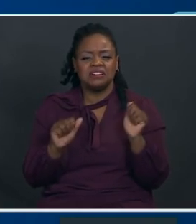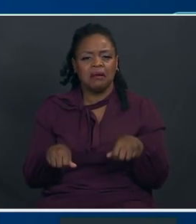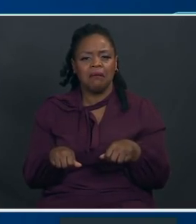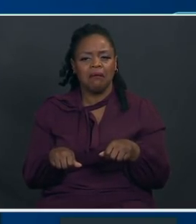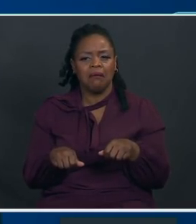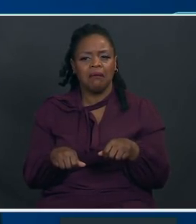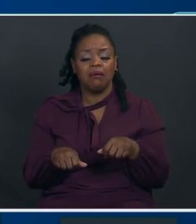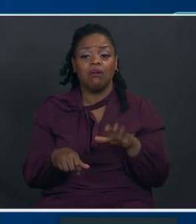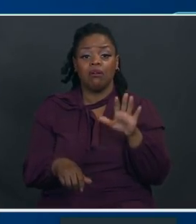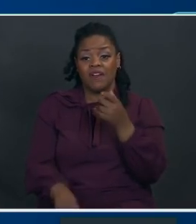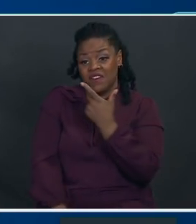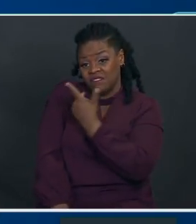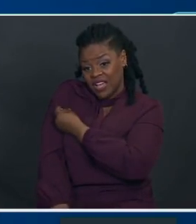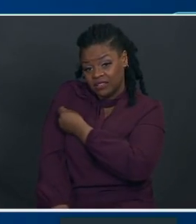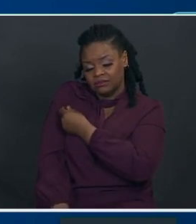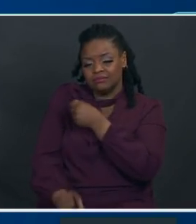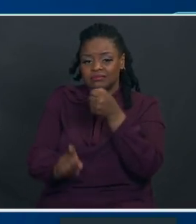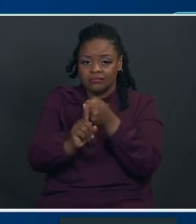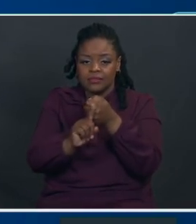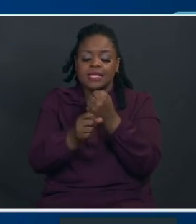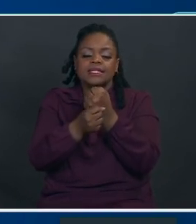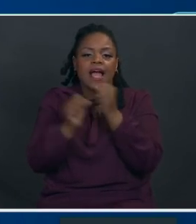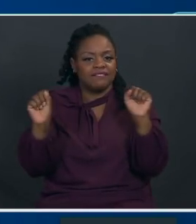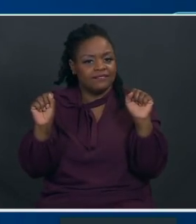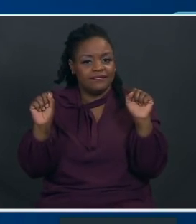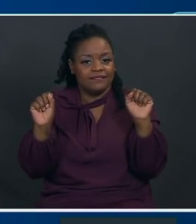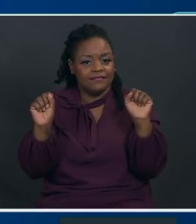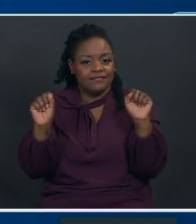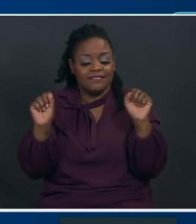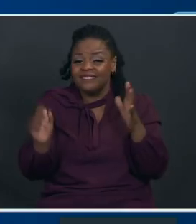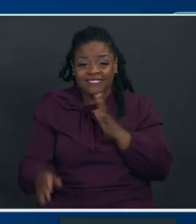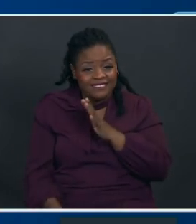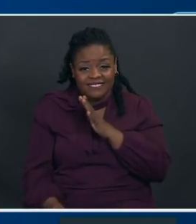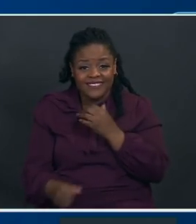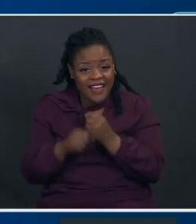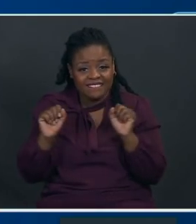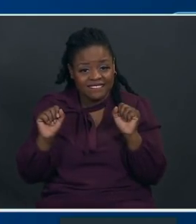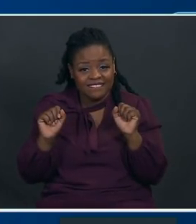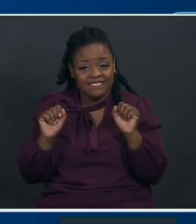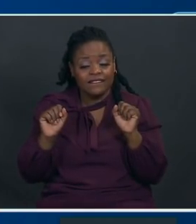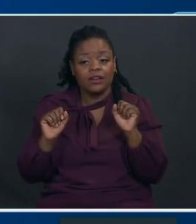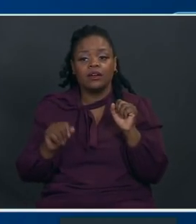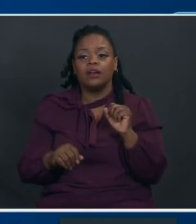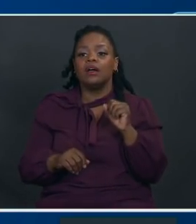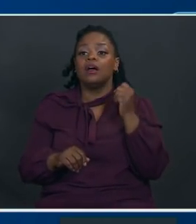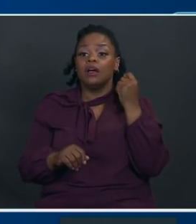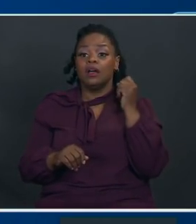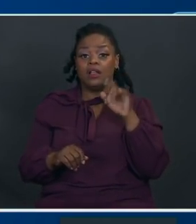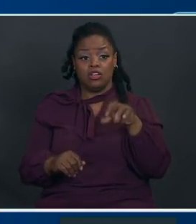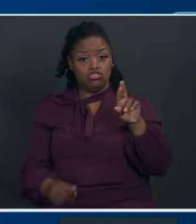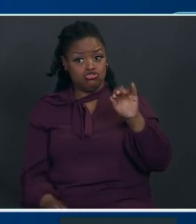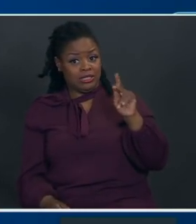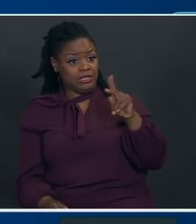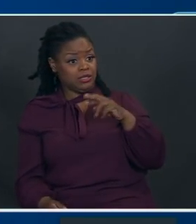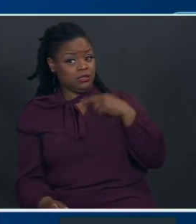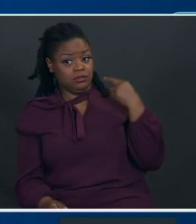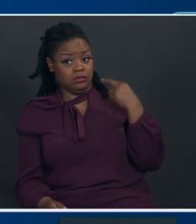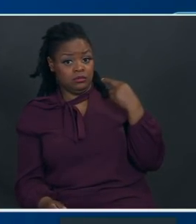It's also important to put this into context. The risk of getting sick with COVID-19 are much higher than the risk of allergy